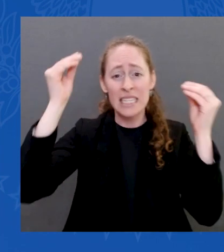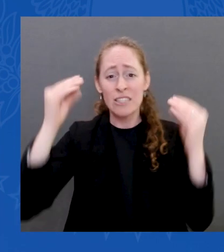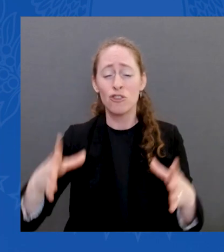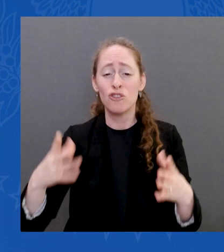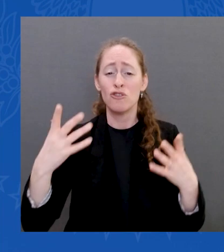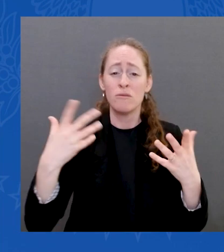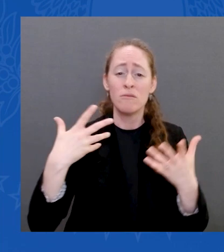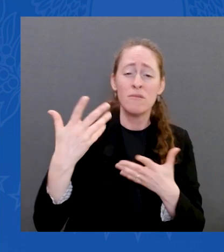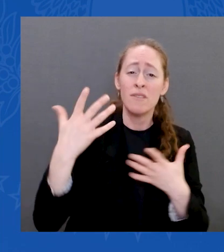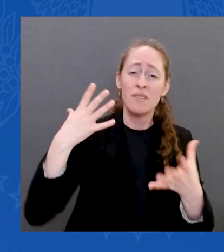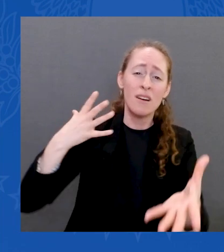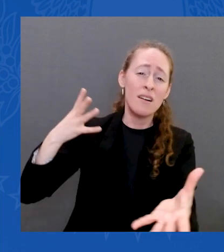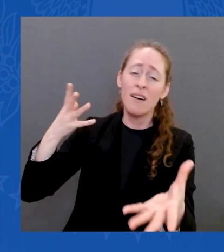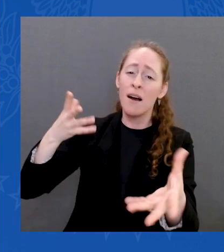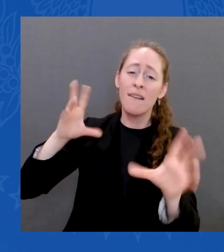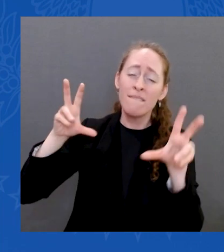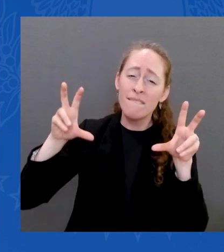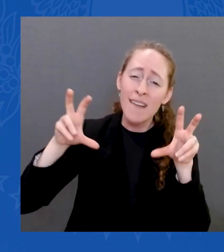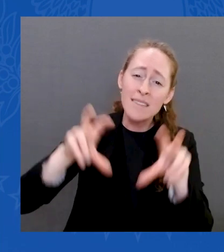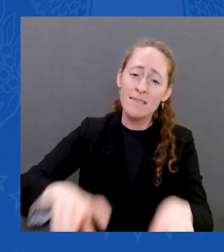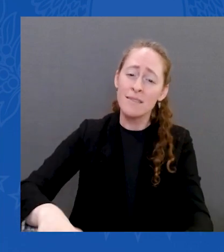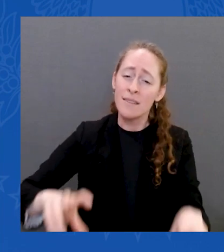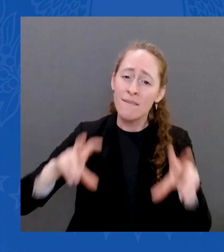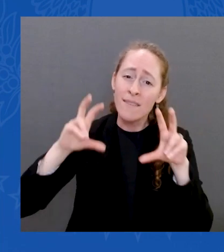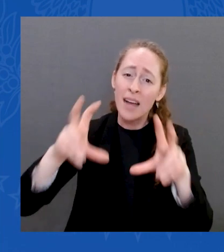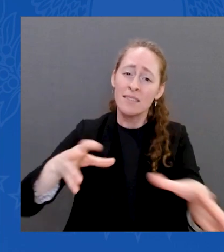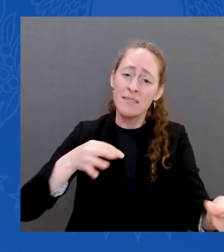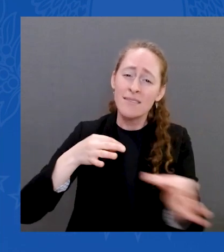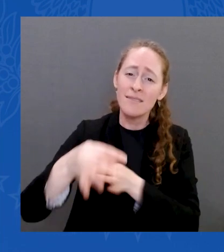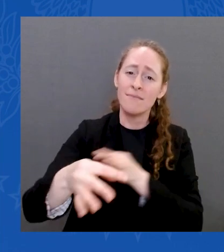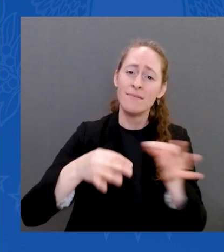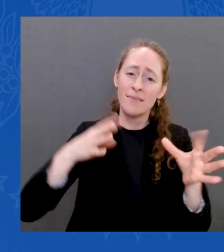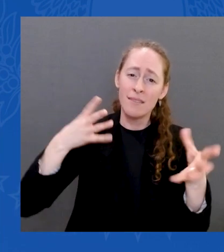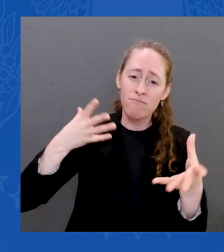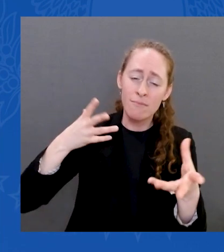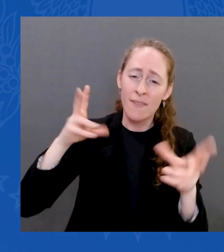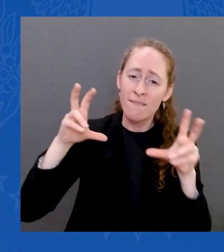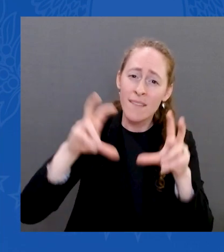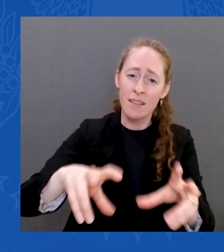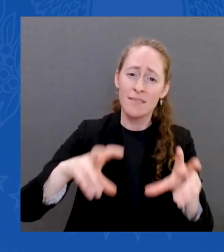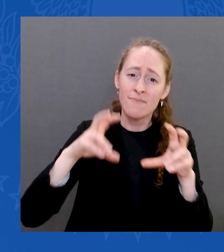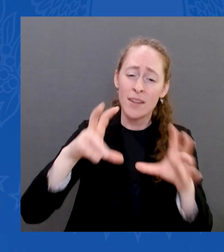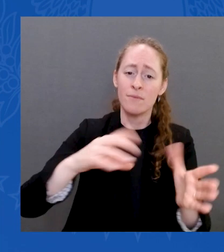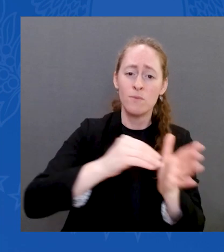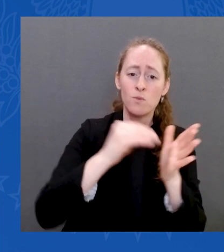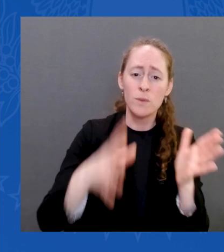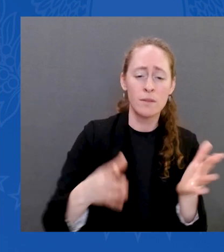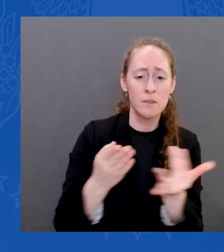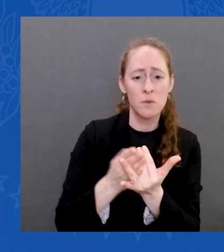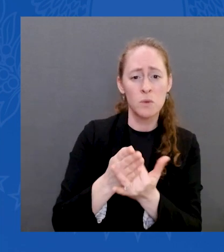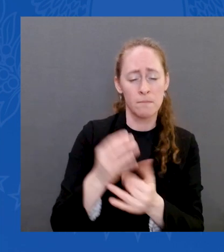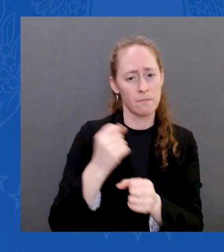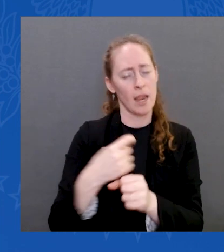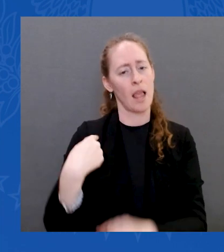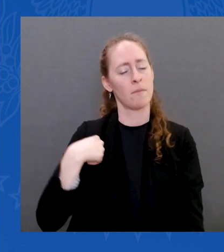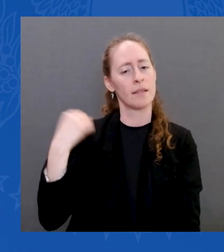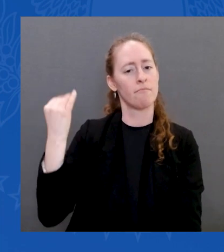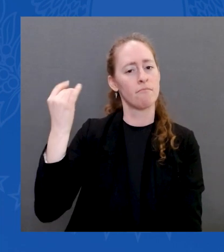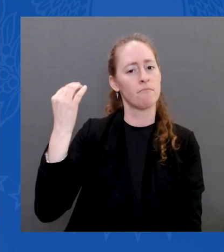Being here today makes me think of my colleague and good friend Nieto, who has touched countless children,